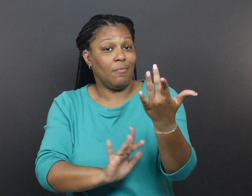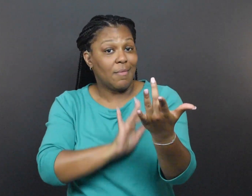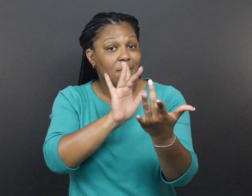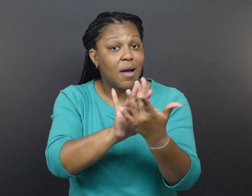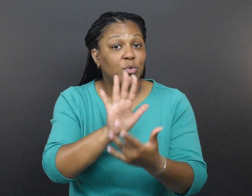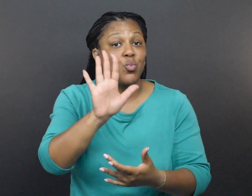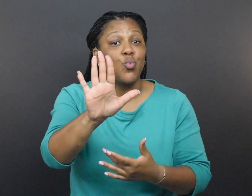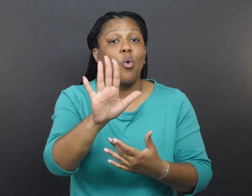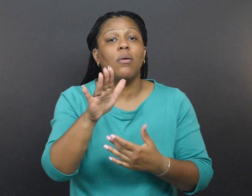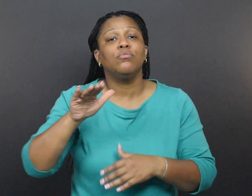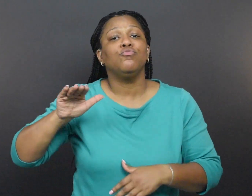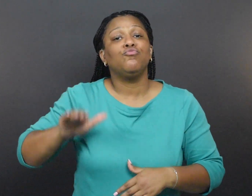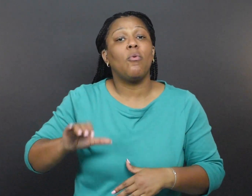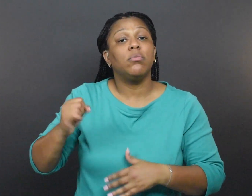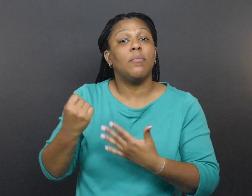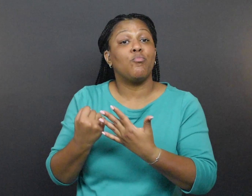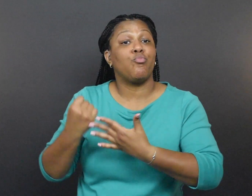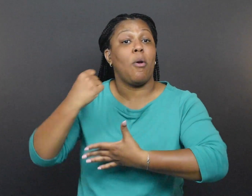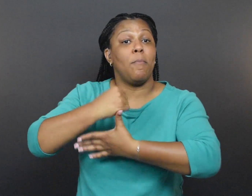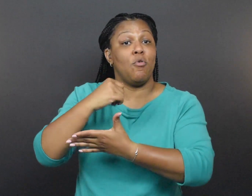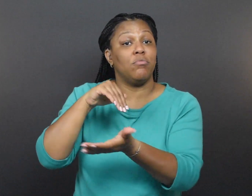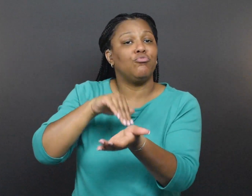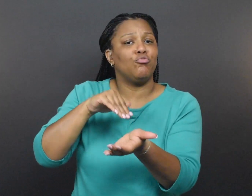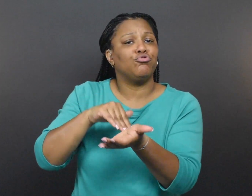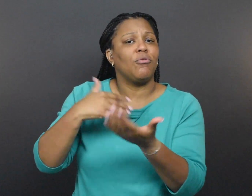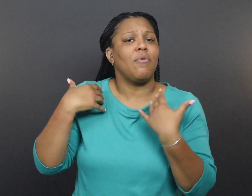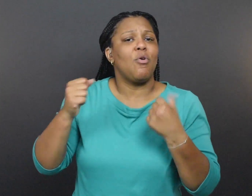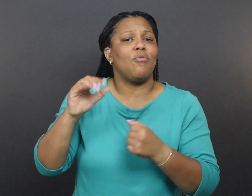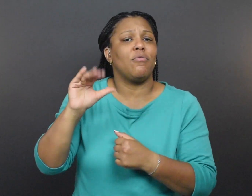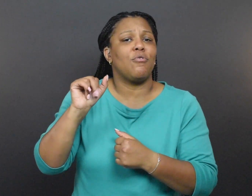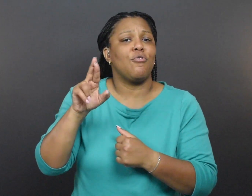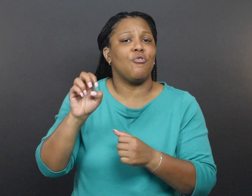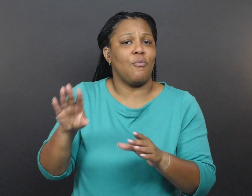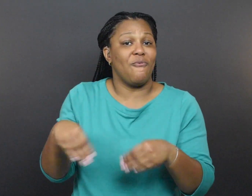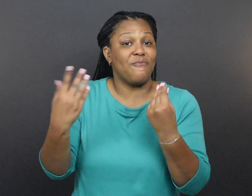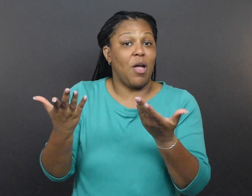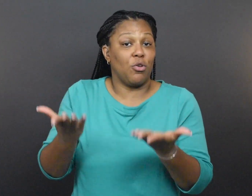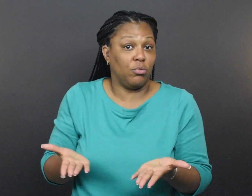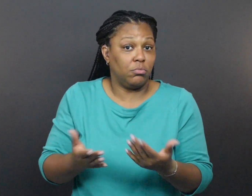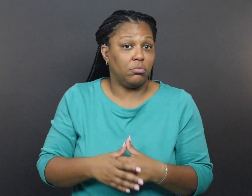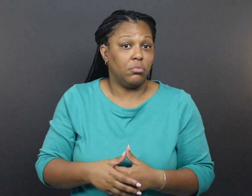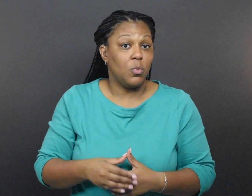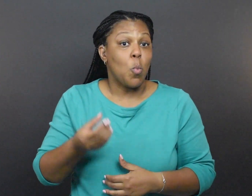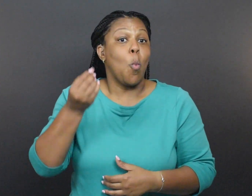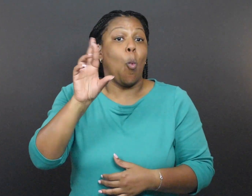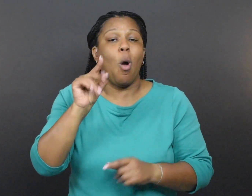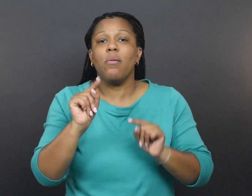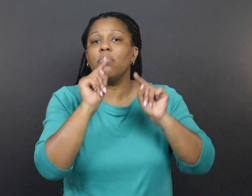o Contact your or your child’s primary health care provider or a local pharmacy.